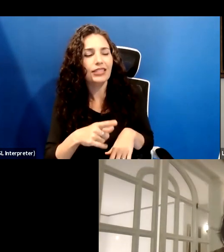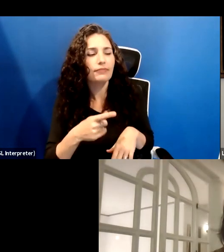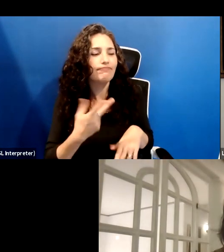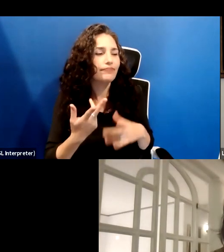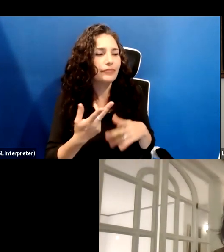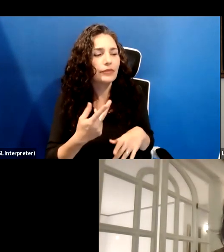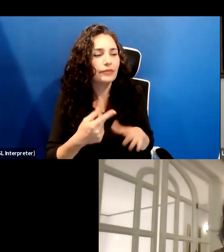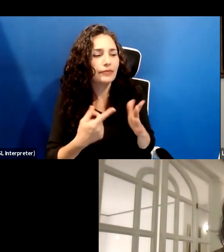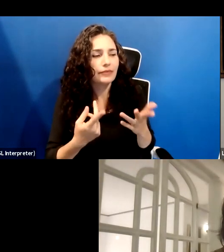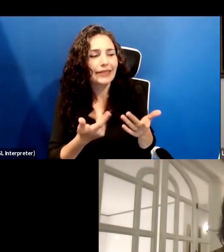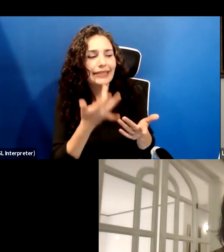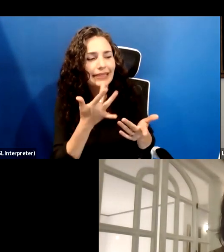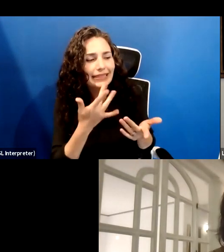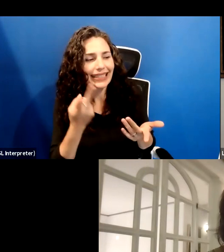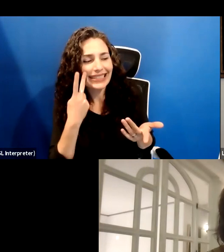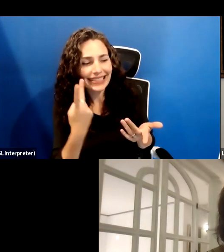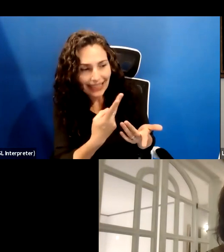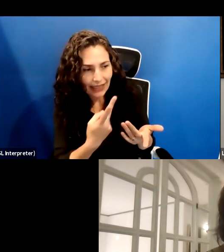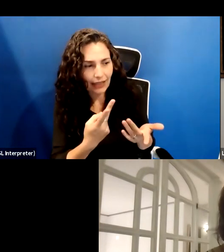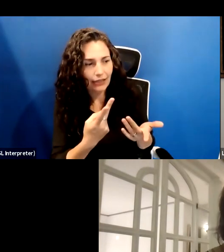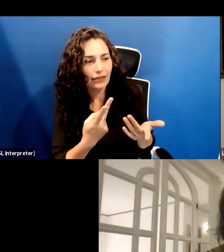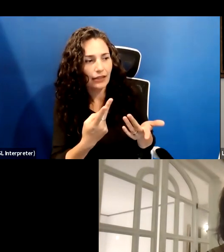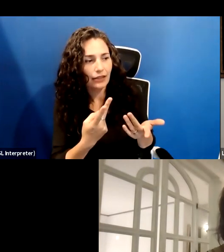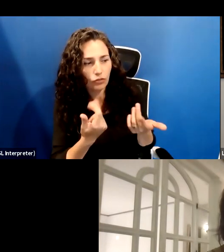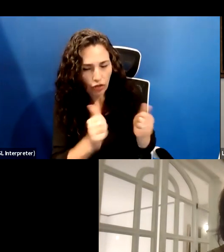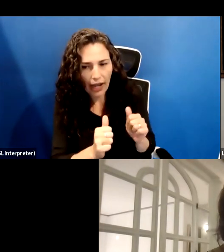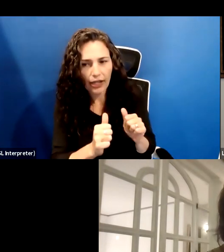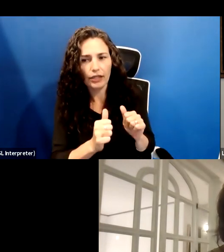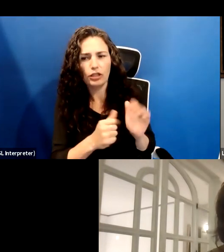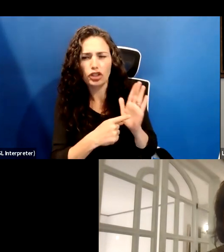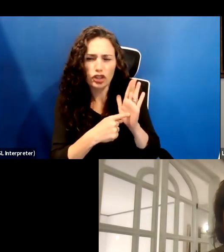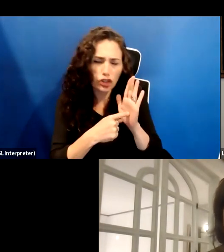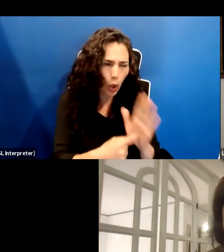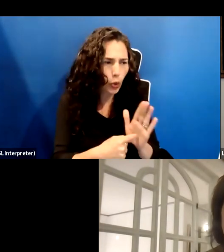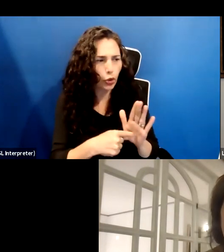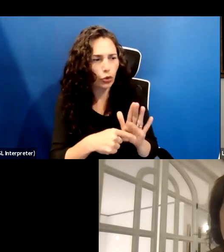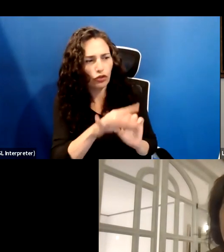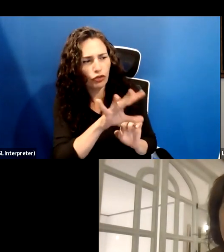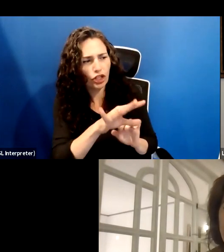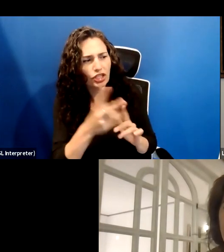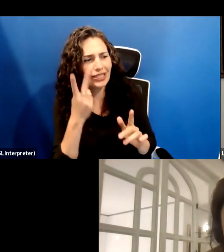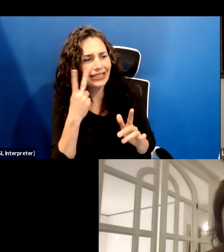You know, so that you just make sure that somebody feels like they're doing something that they feel really good about.